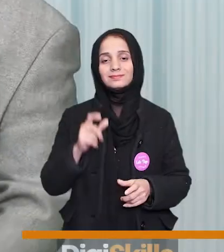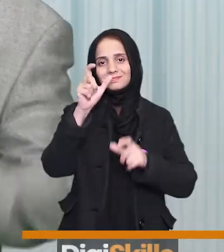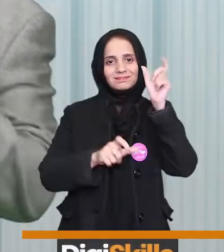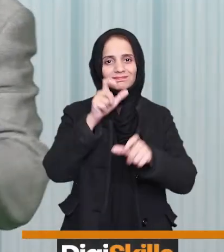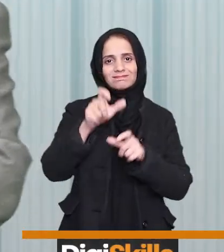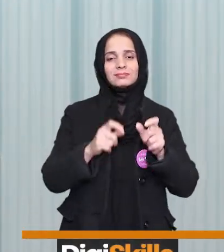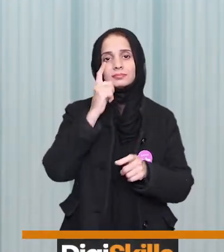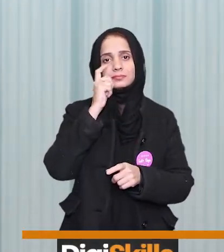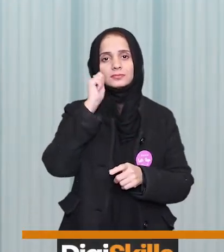Ladies and Gentlemen!